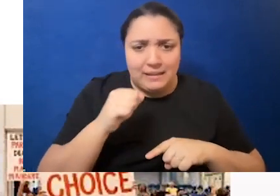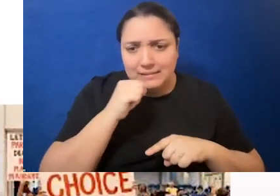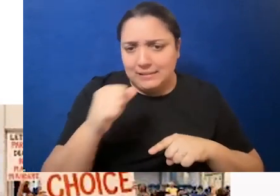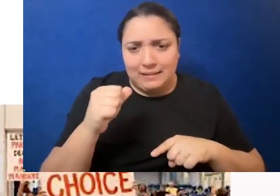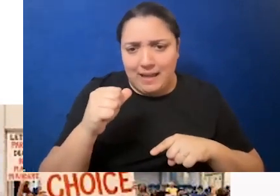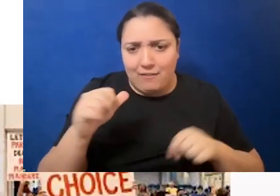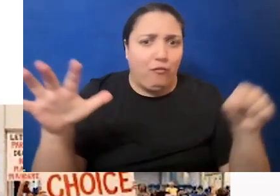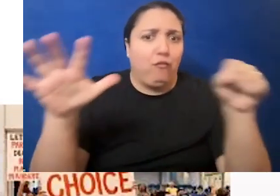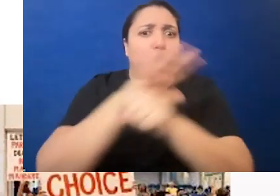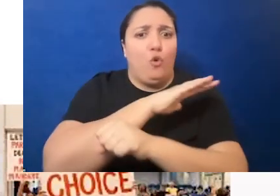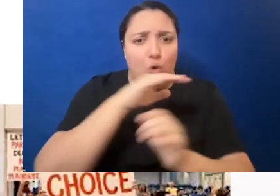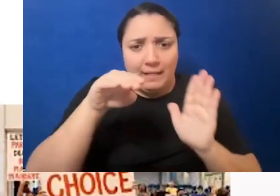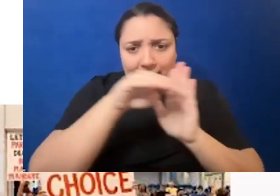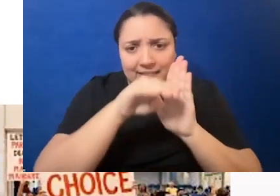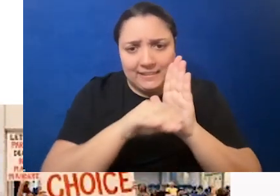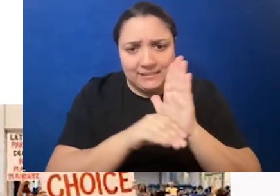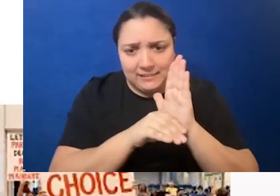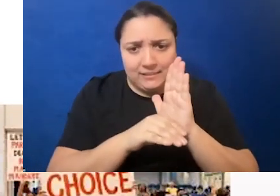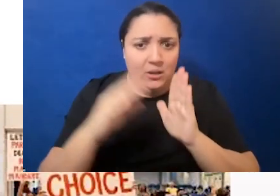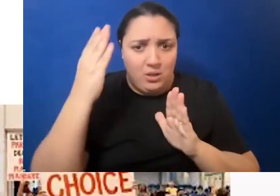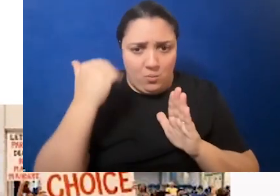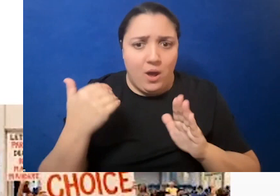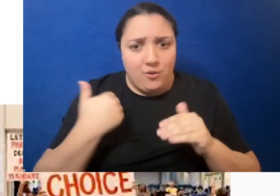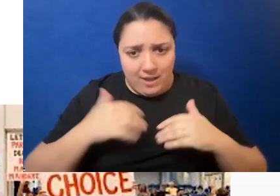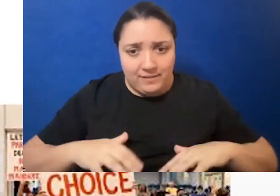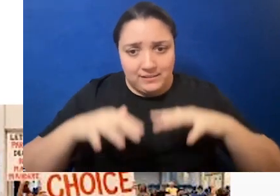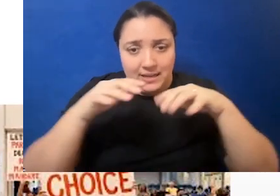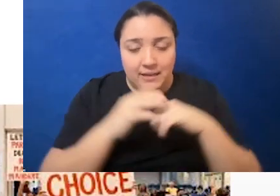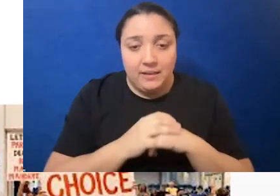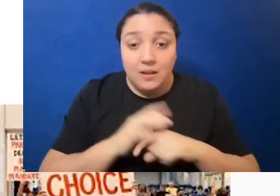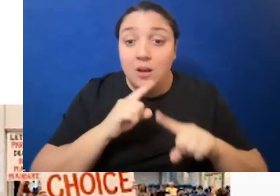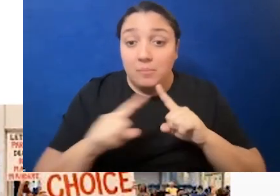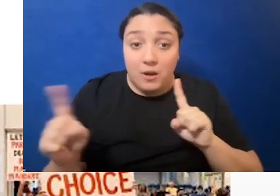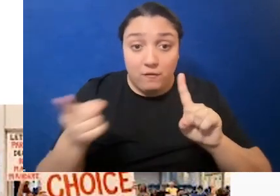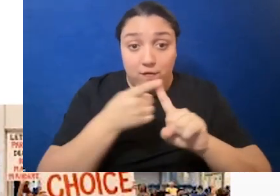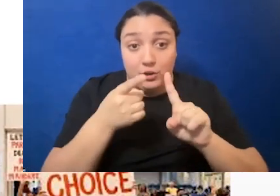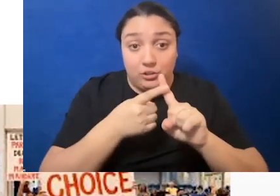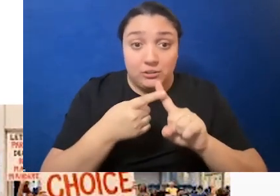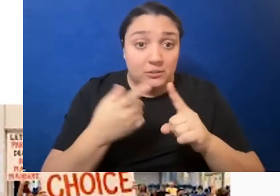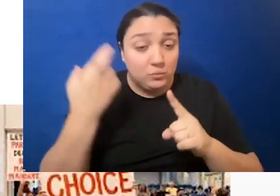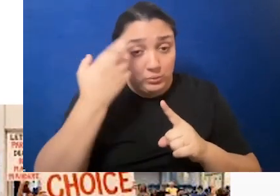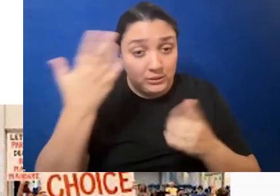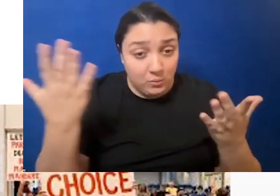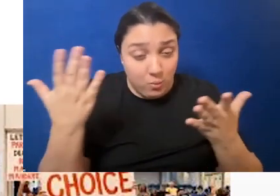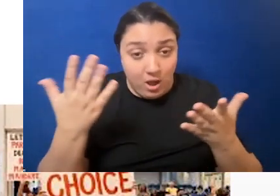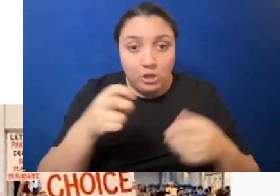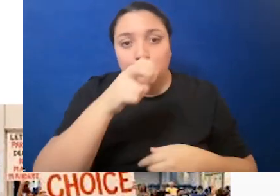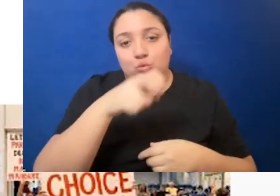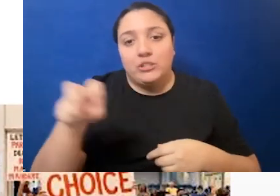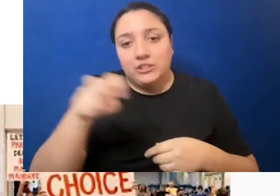THIS IS NO WAY AN INCLUSIVE LIST OF THINGS THAT CAUSE ANXIETY BUT THE FIRST THING I HAVE GOT IS